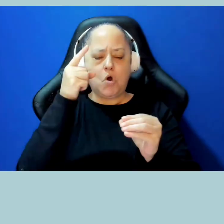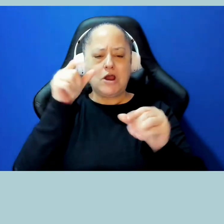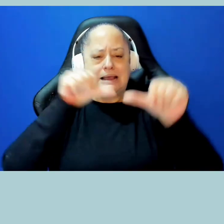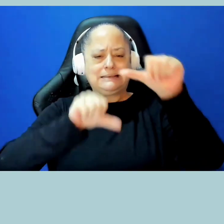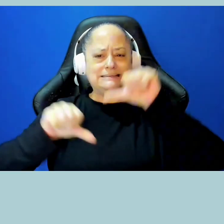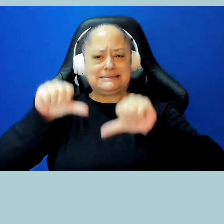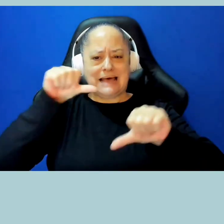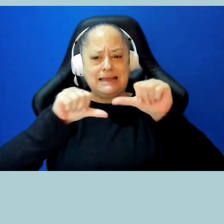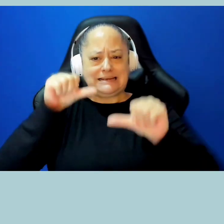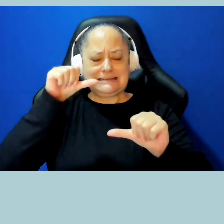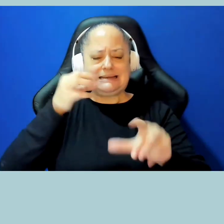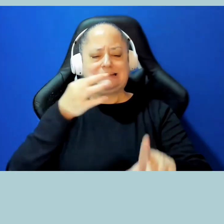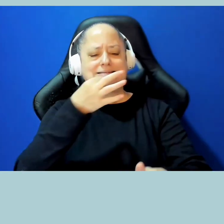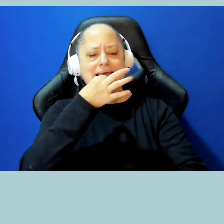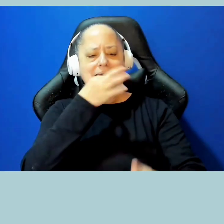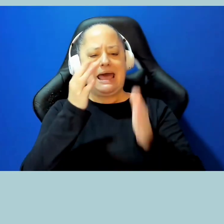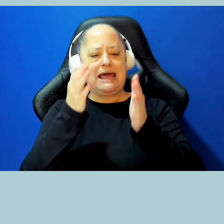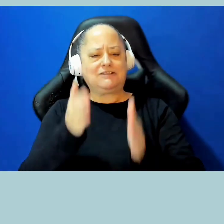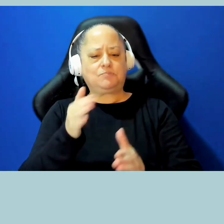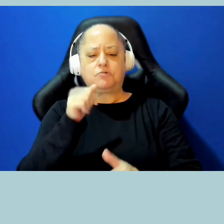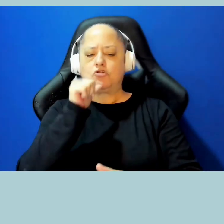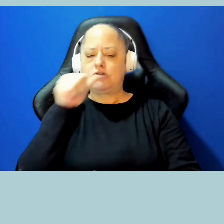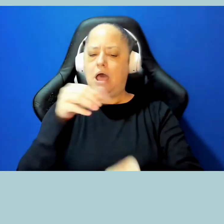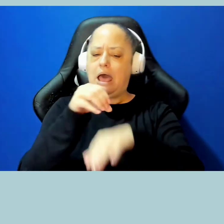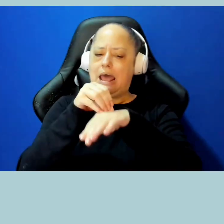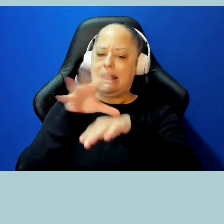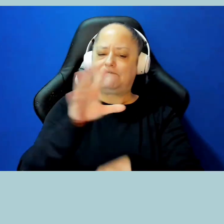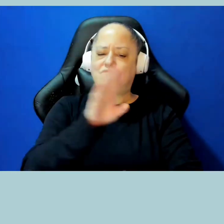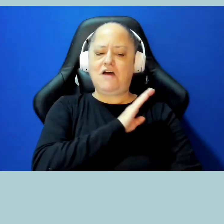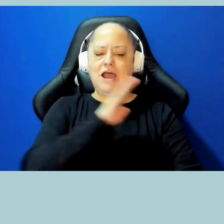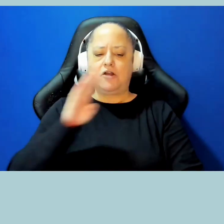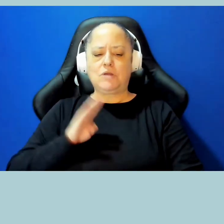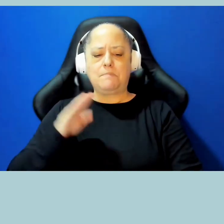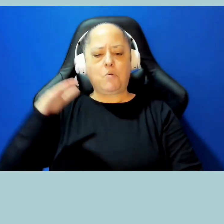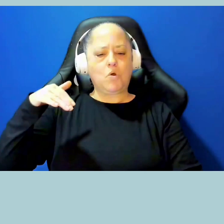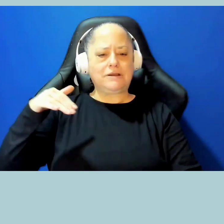We cannot have an advisory board yet because there's